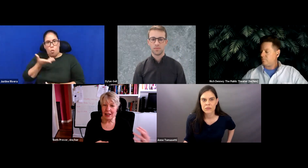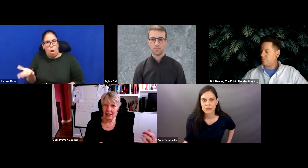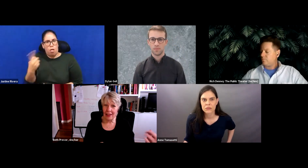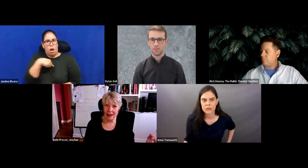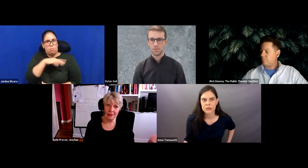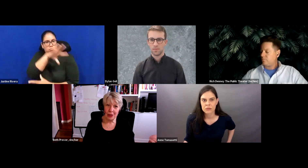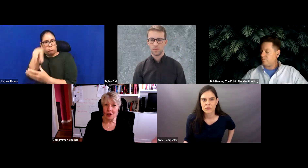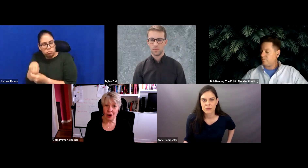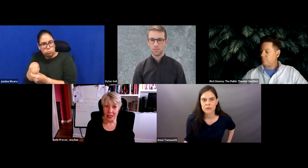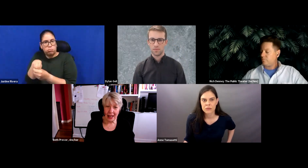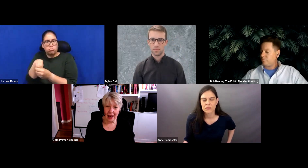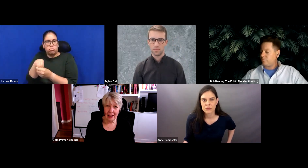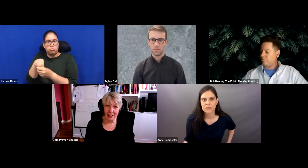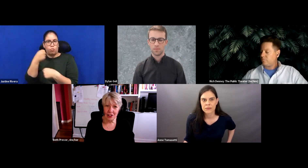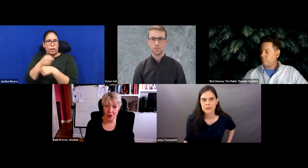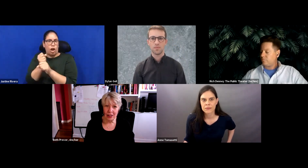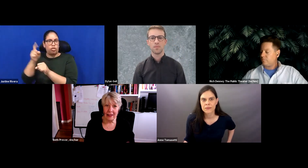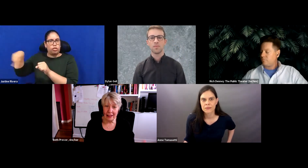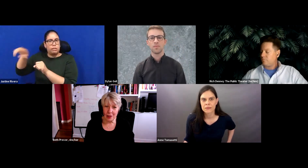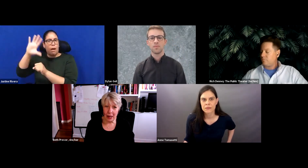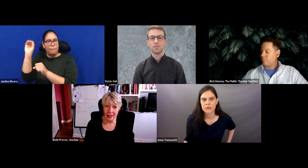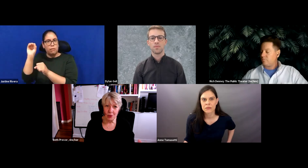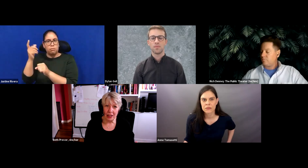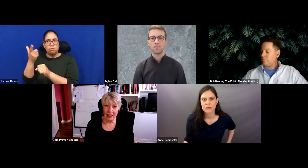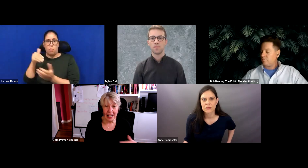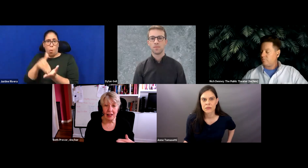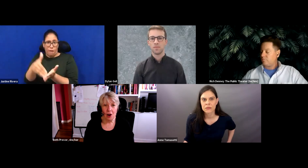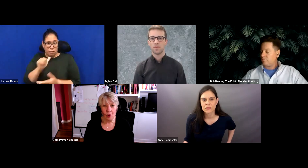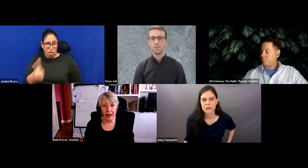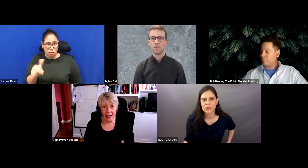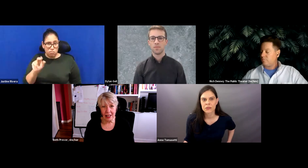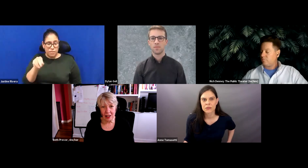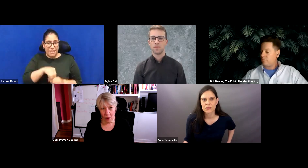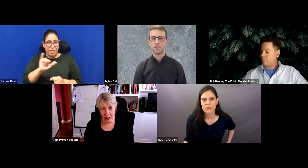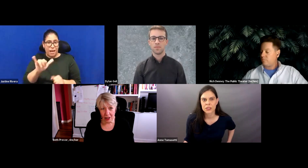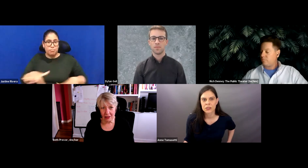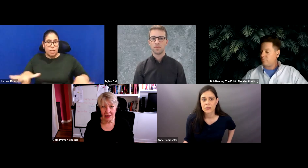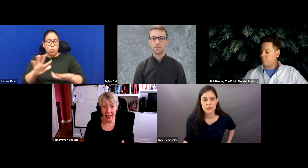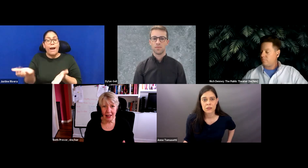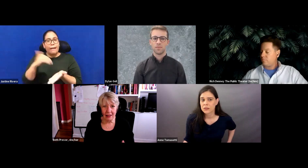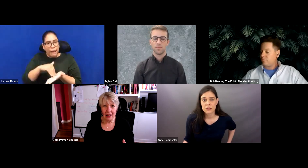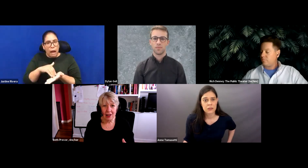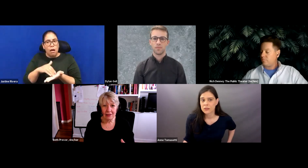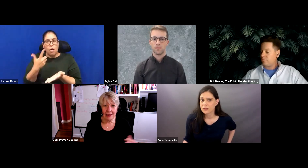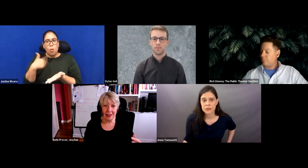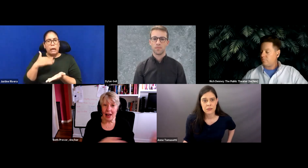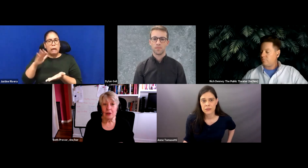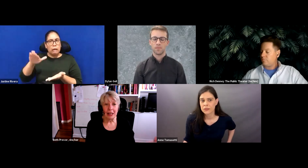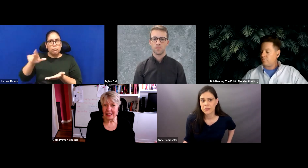something that we don't always get. And so in this space, when again, we're asking questions, and, you know, everybody's